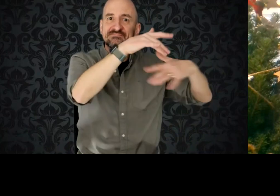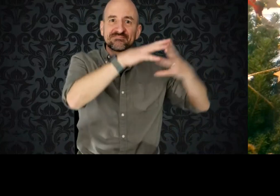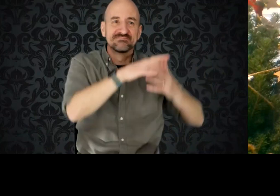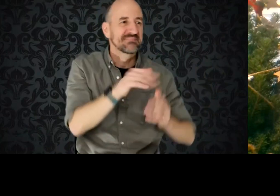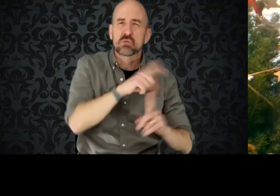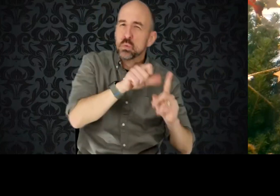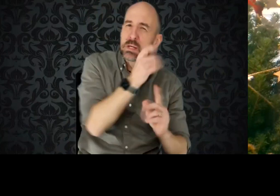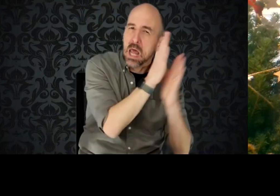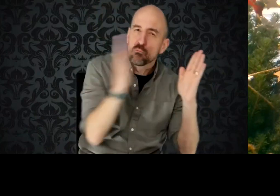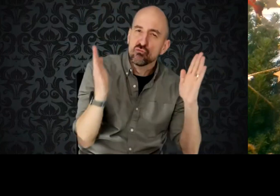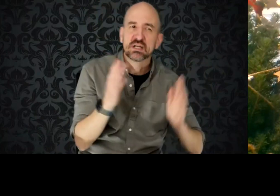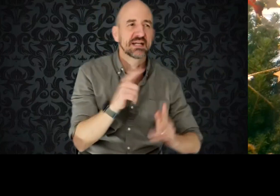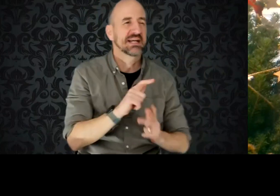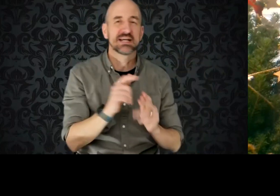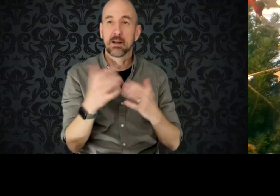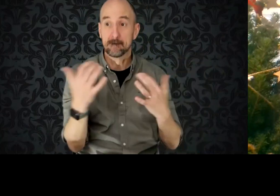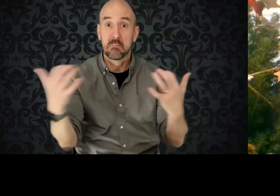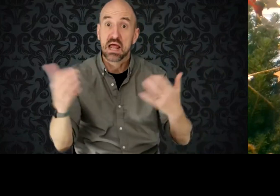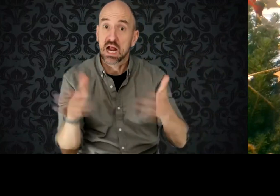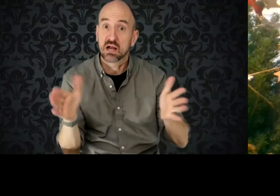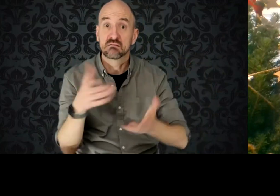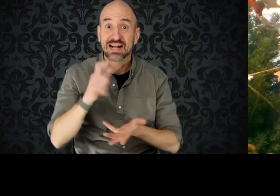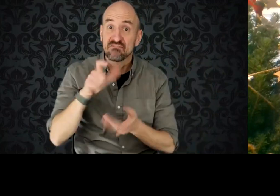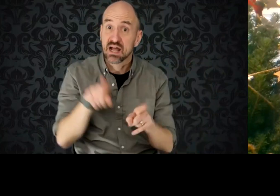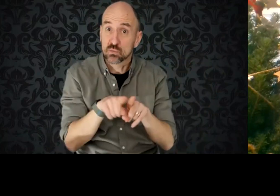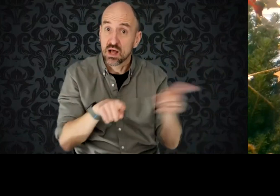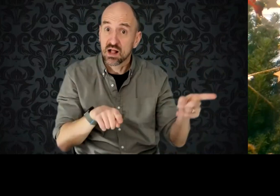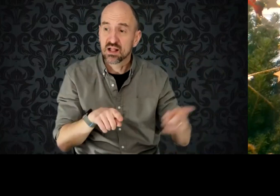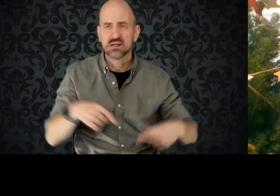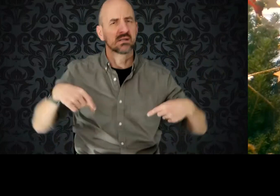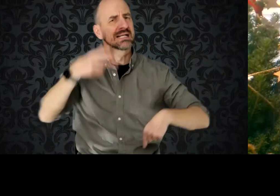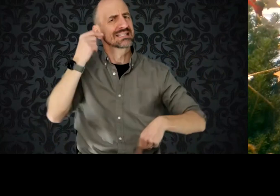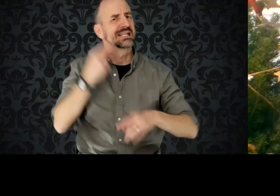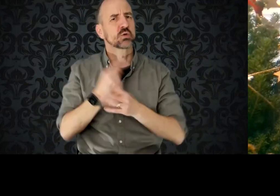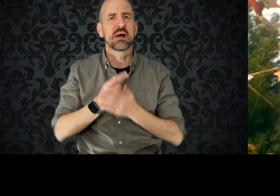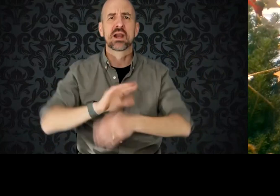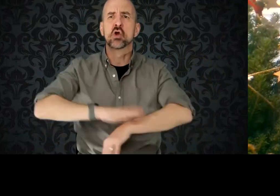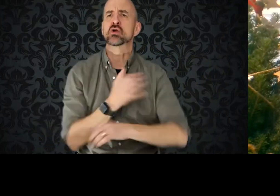services there from our social pair to college, and it is a really vibrant community space